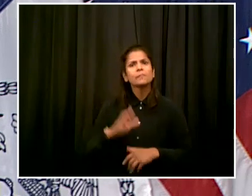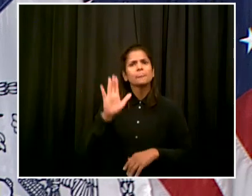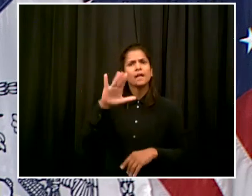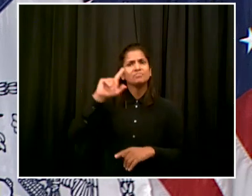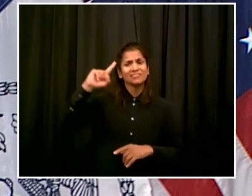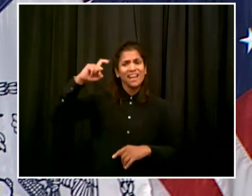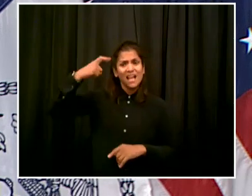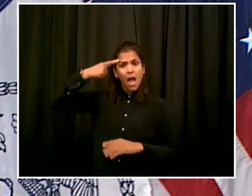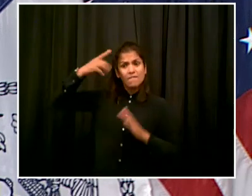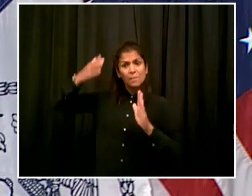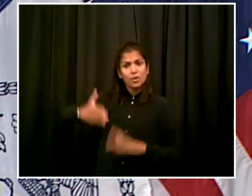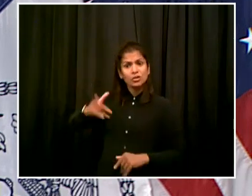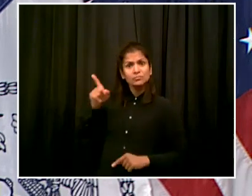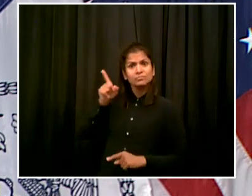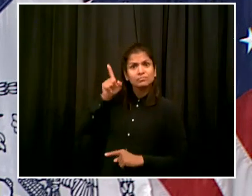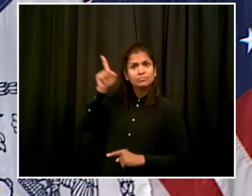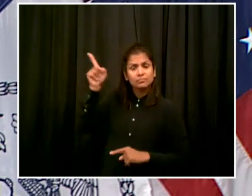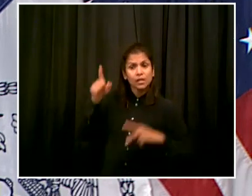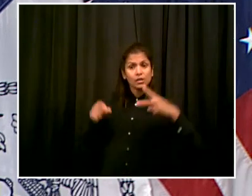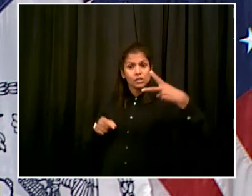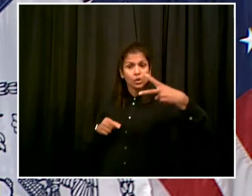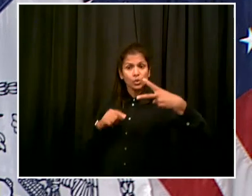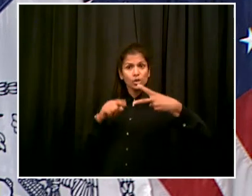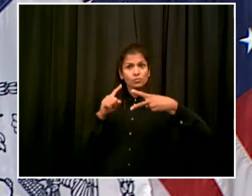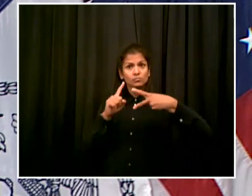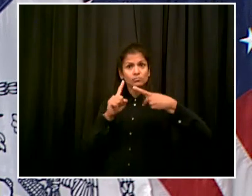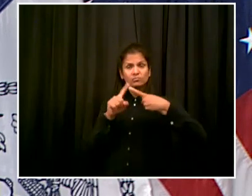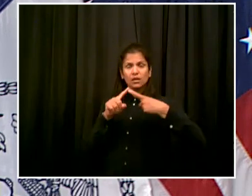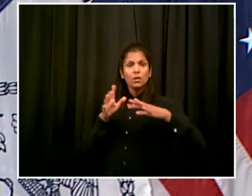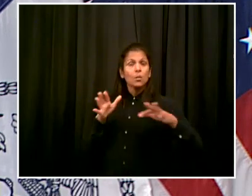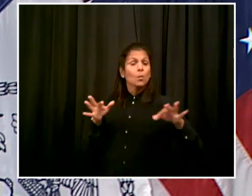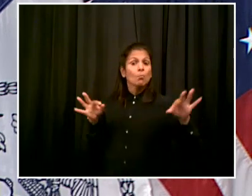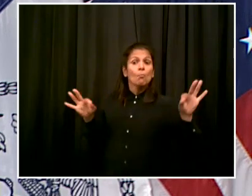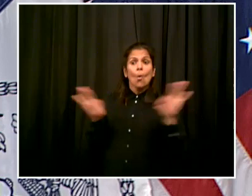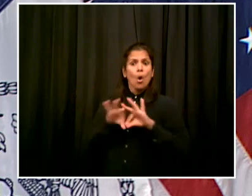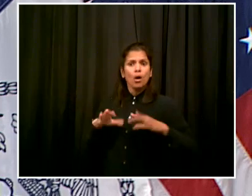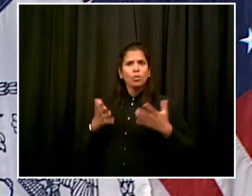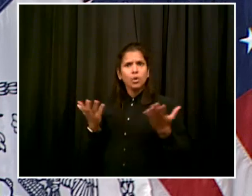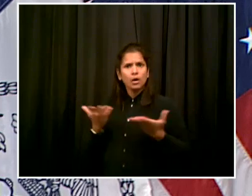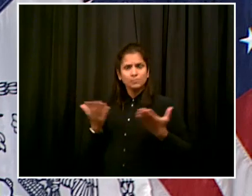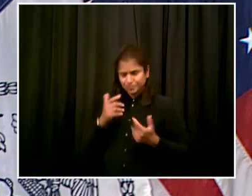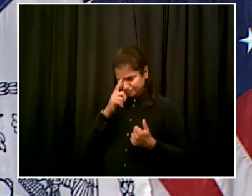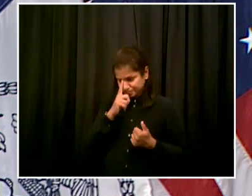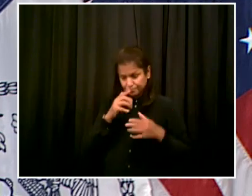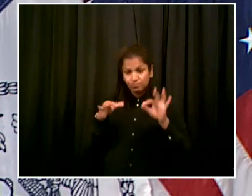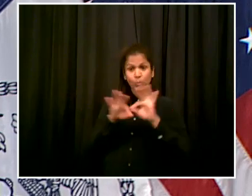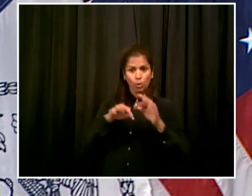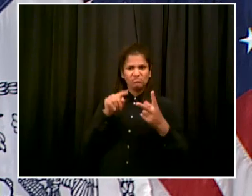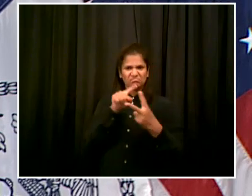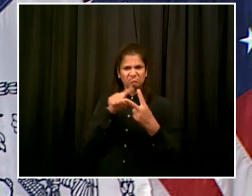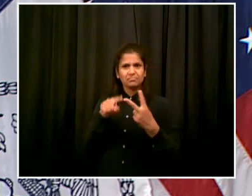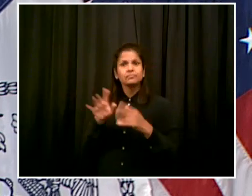INFECTION RATES DOWN. GO AHEAD, HENRY. THE GOVEORNR HAS ALSO SAID TWO MAJOR CONSIDERATIONS